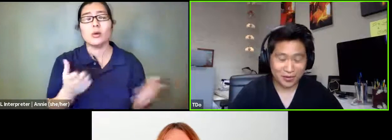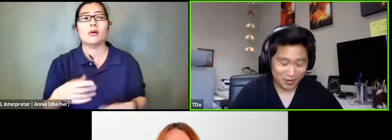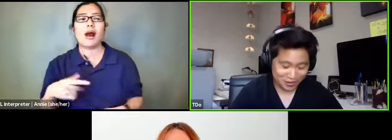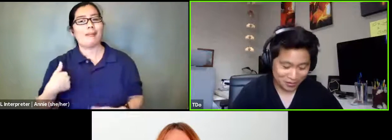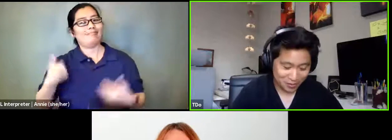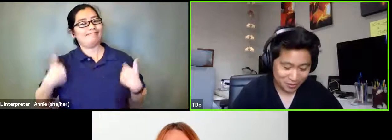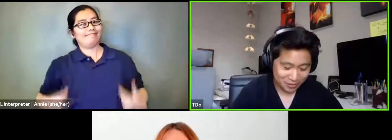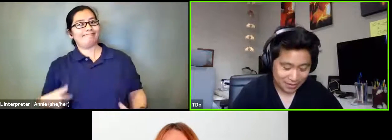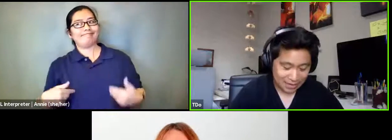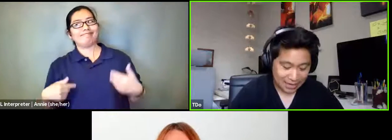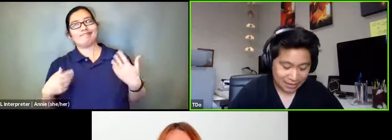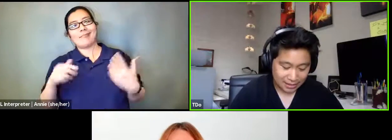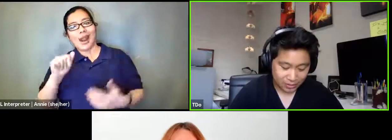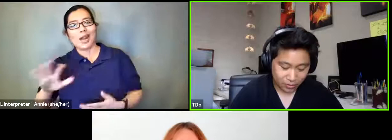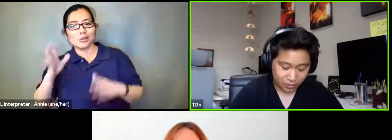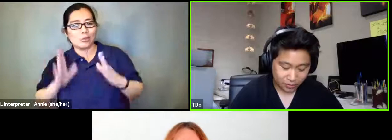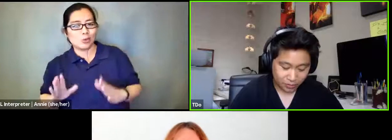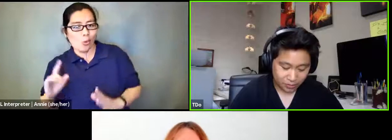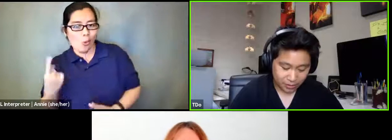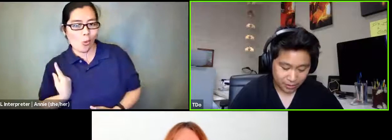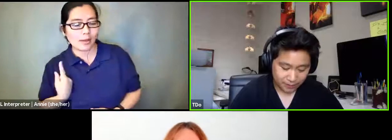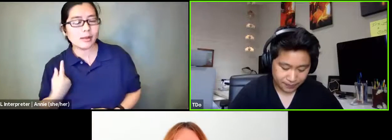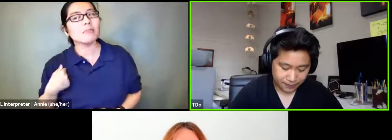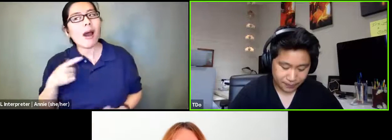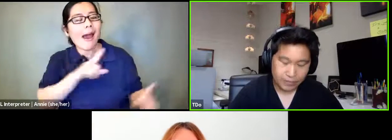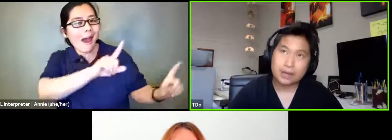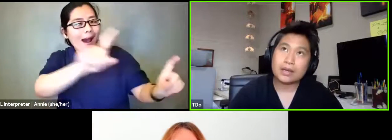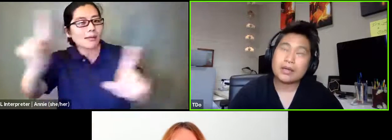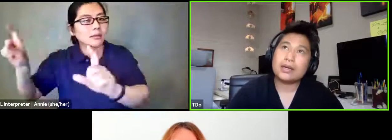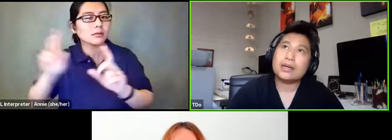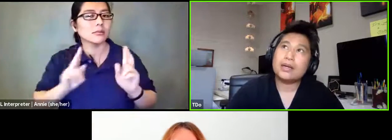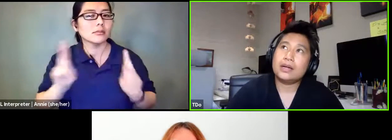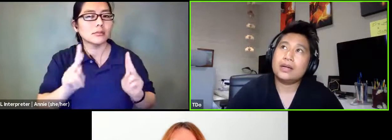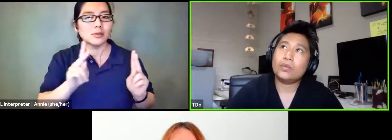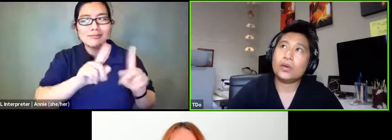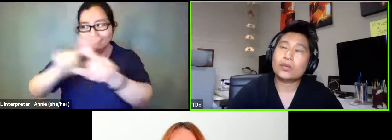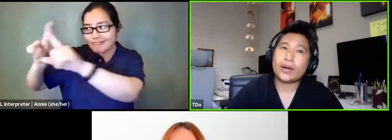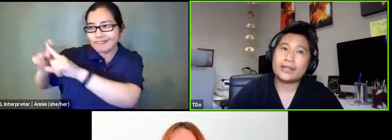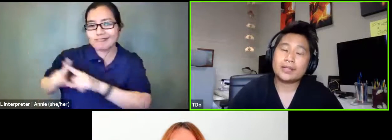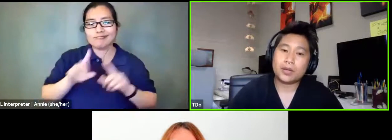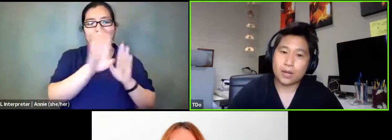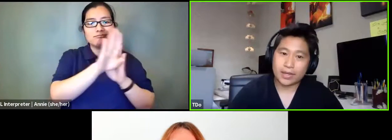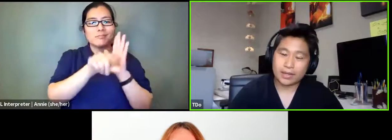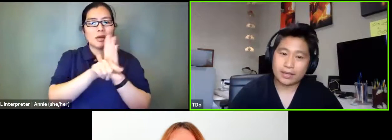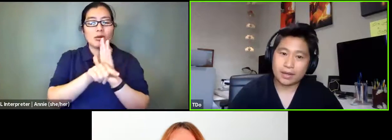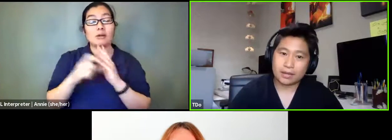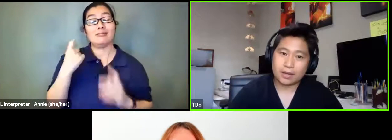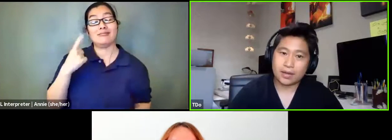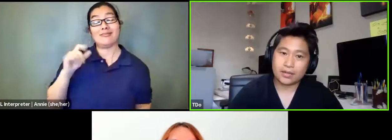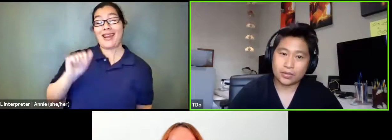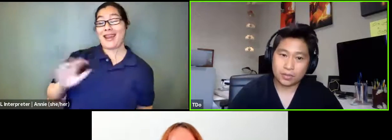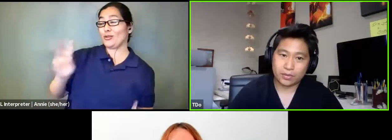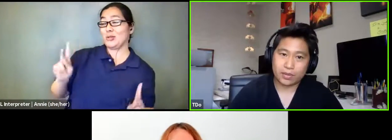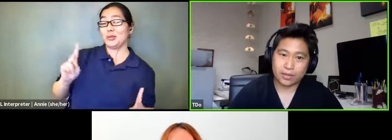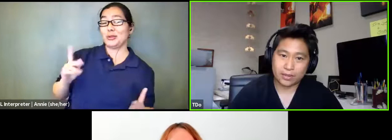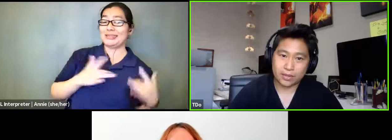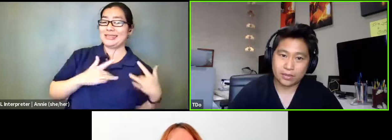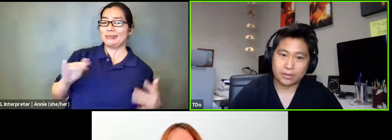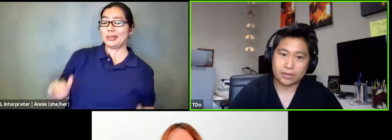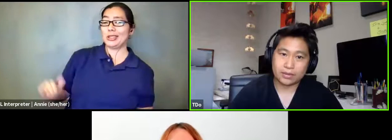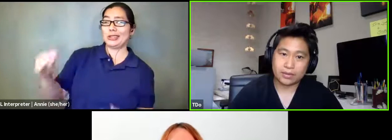first and foremost. As an Asian, we are raised to be quiet and not cause trouble or cause issue.